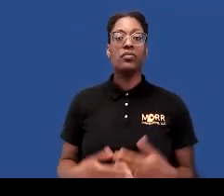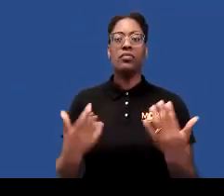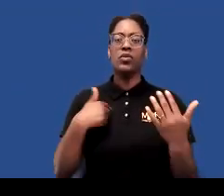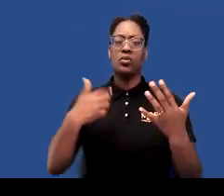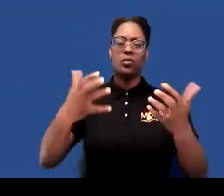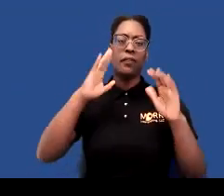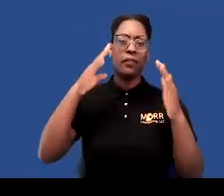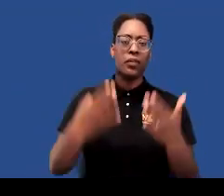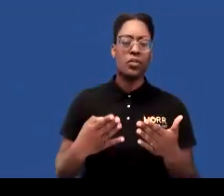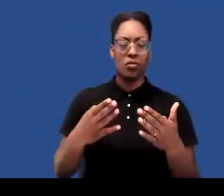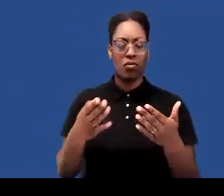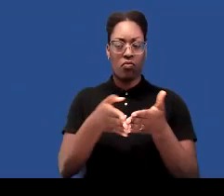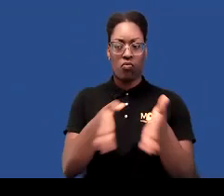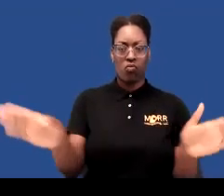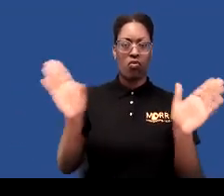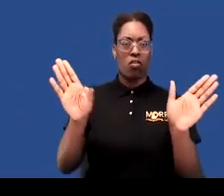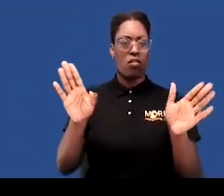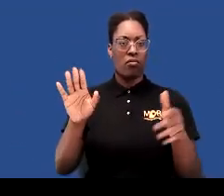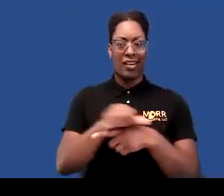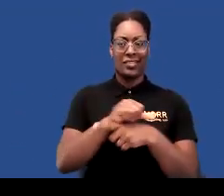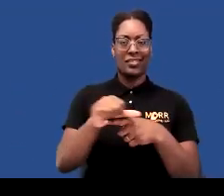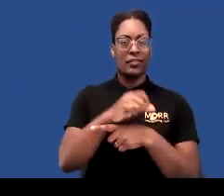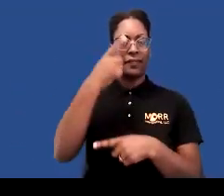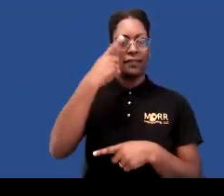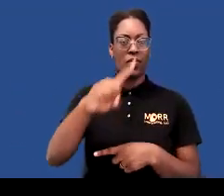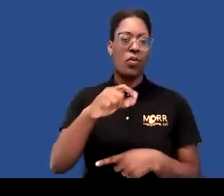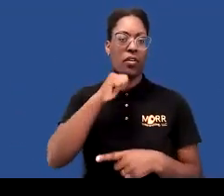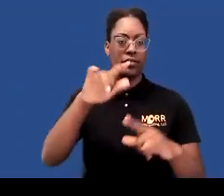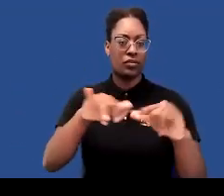I want to spend some time talking about how we got here and the importance of researching our practices online.